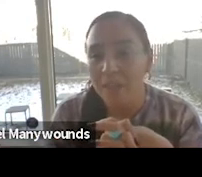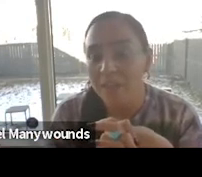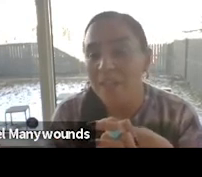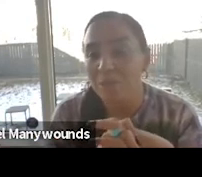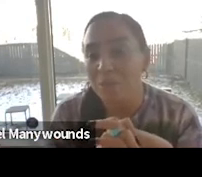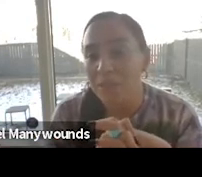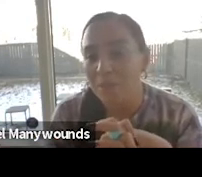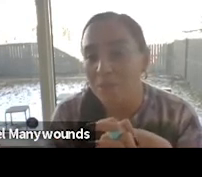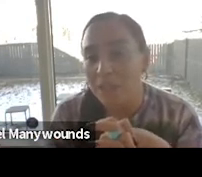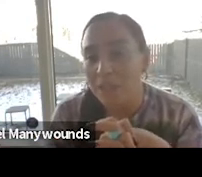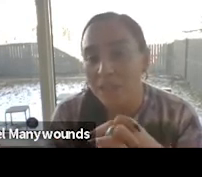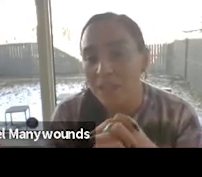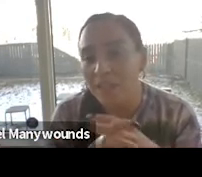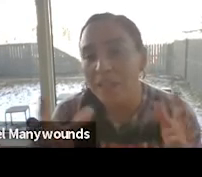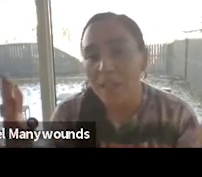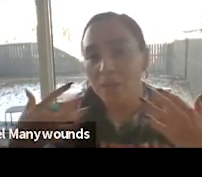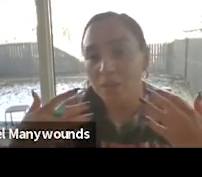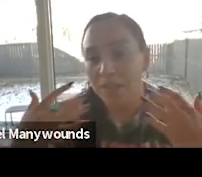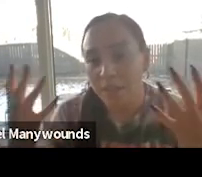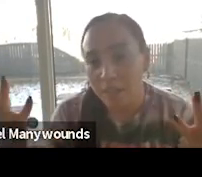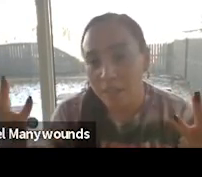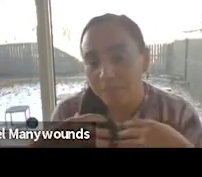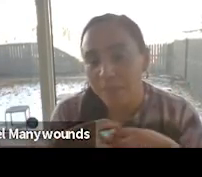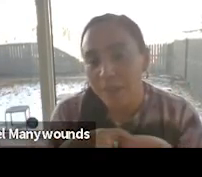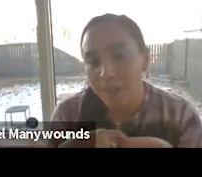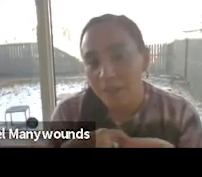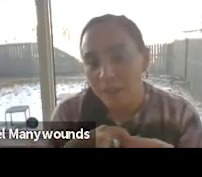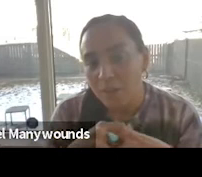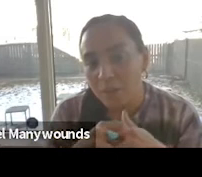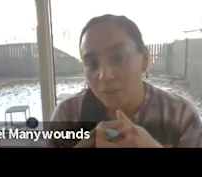I think that's really important. And that's sort of like yeah, and then also,